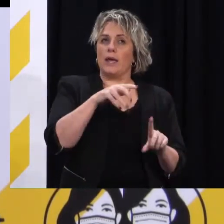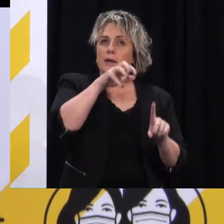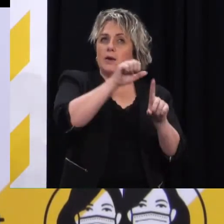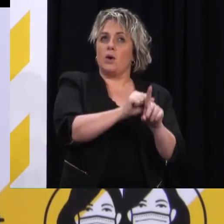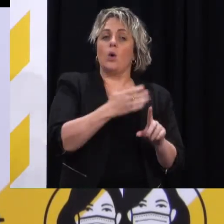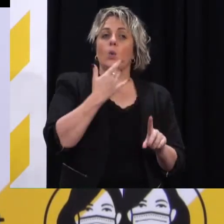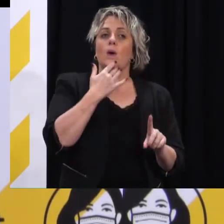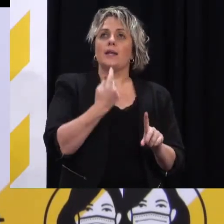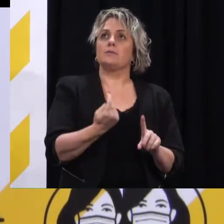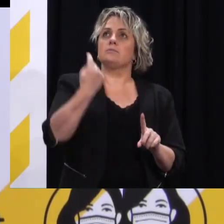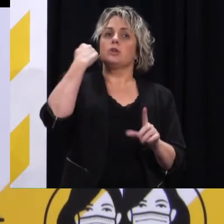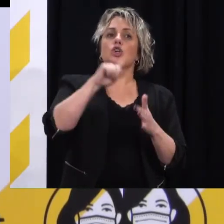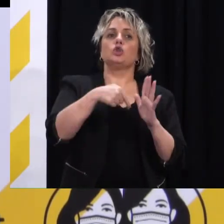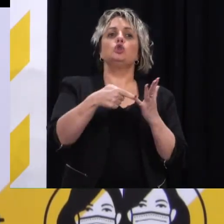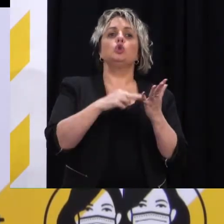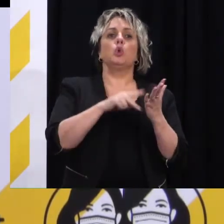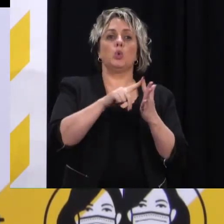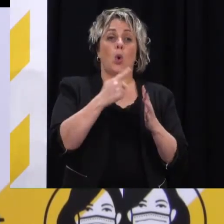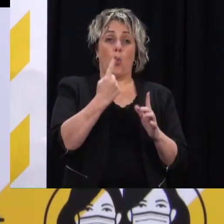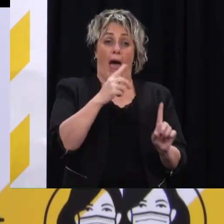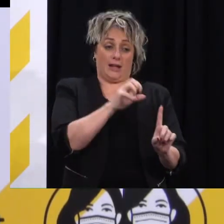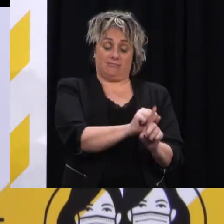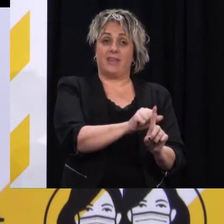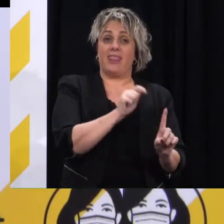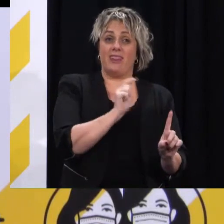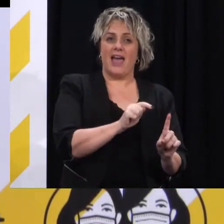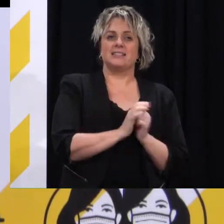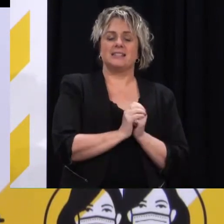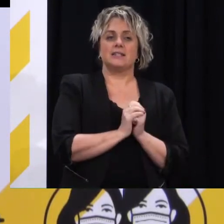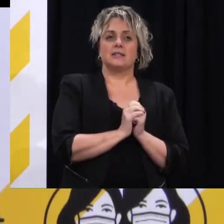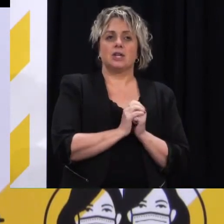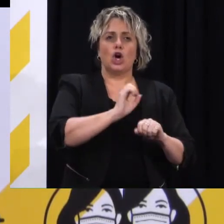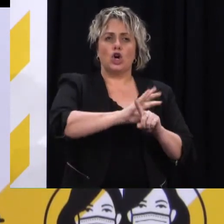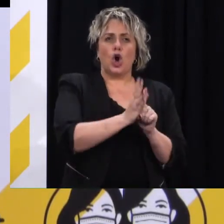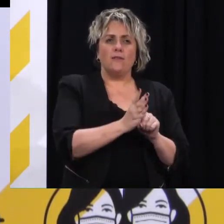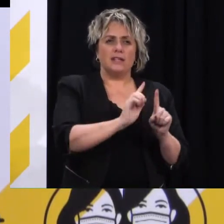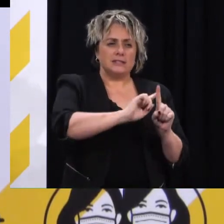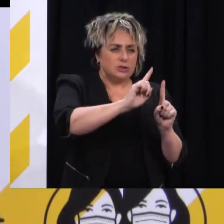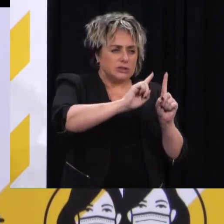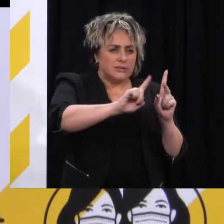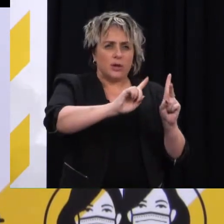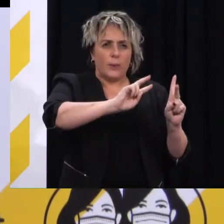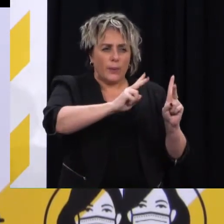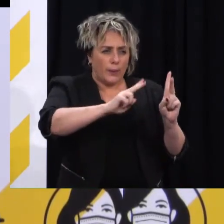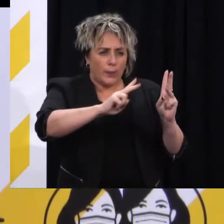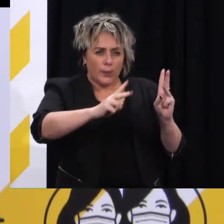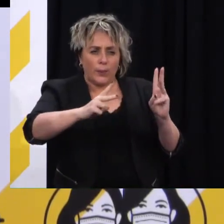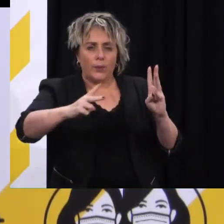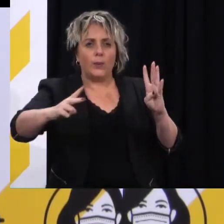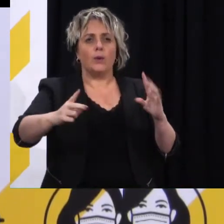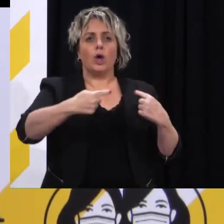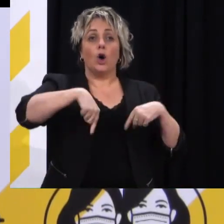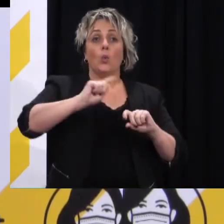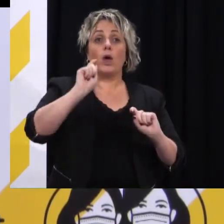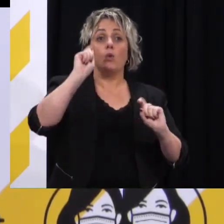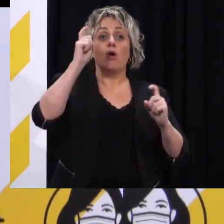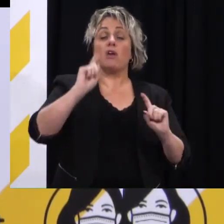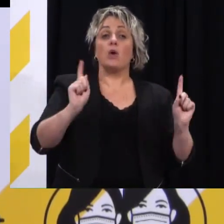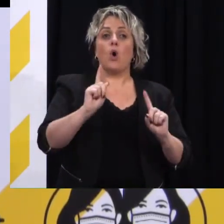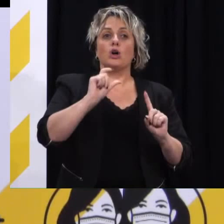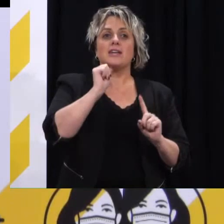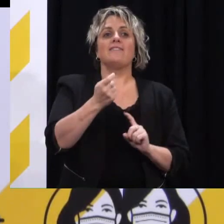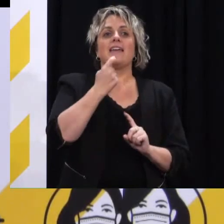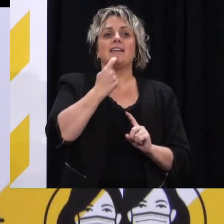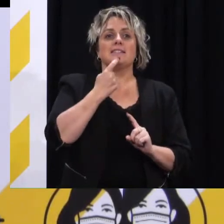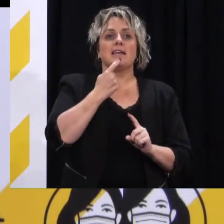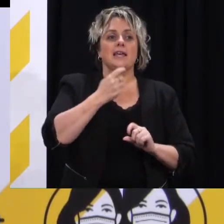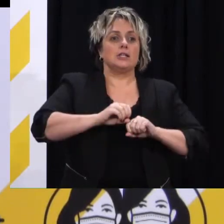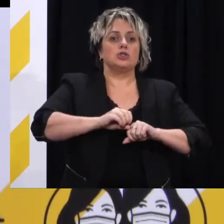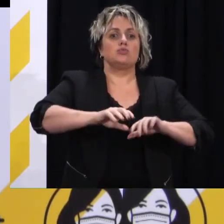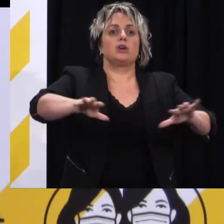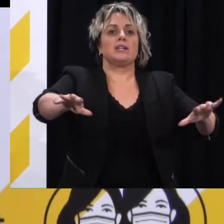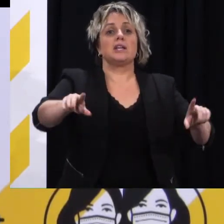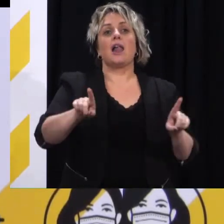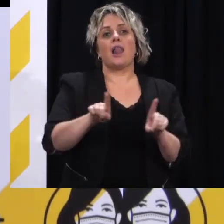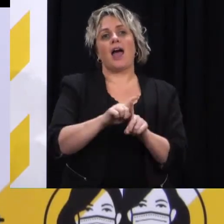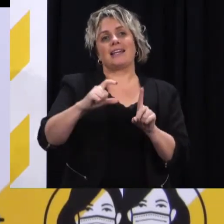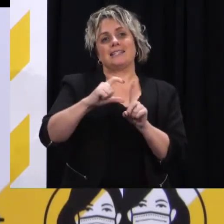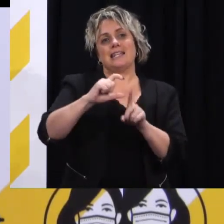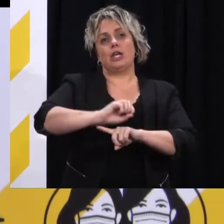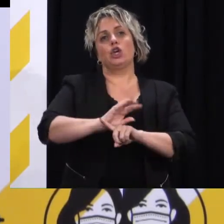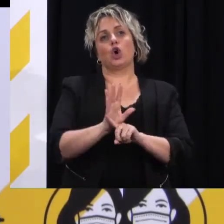At the moment that's a